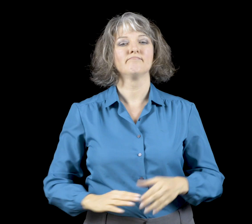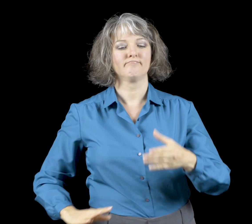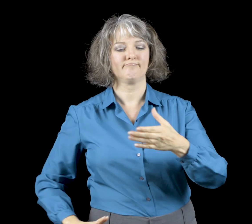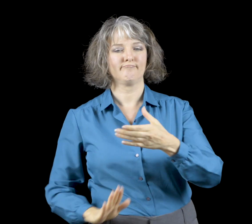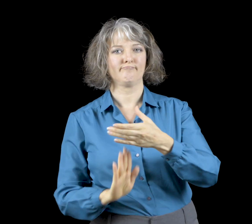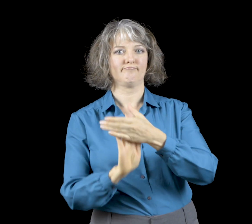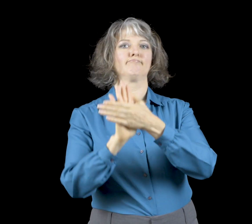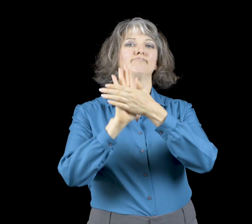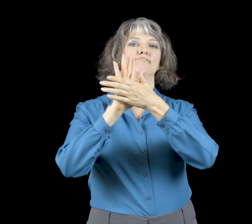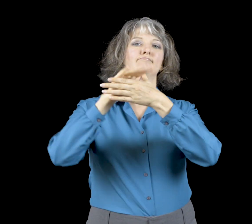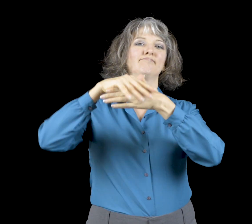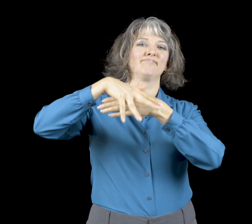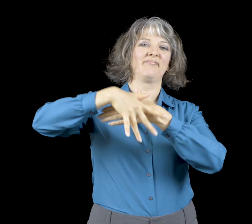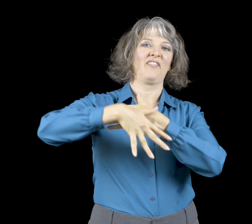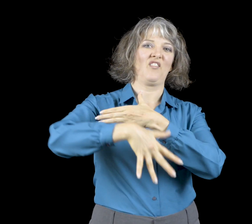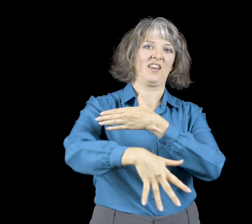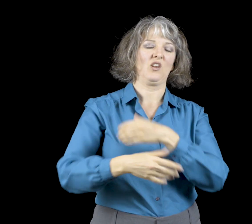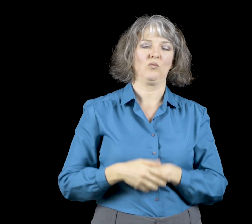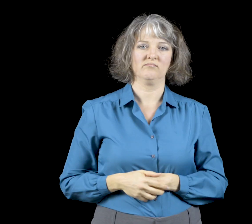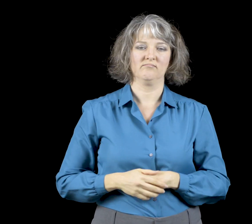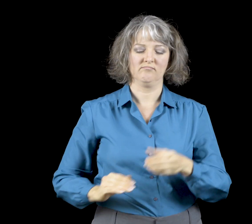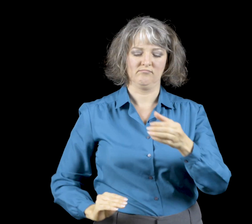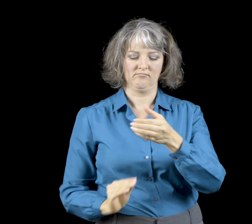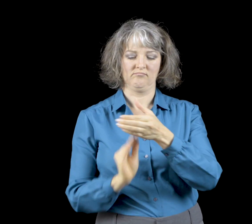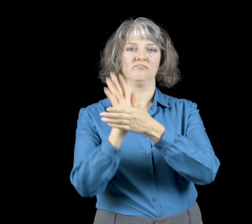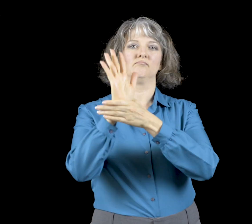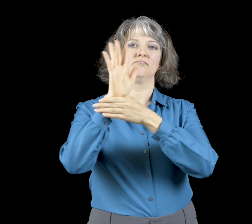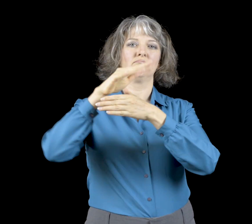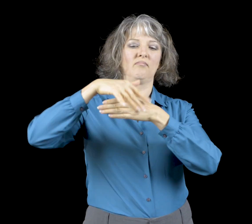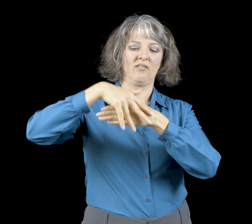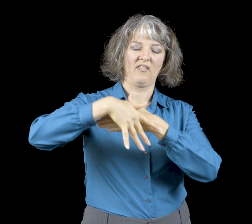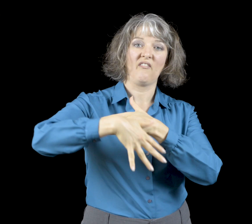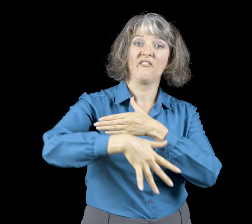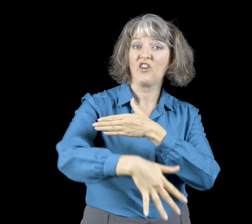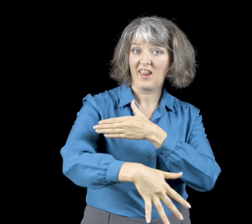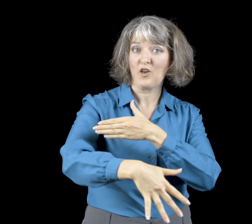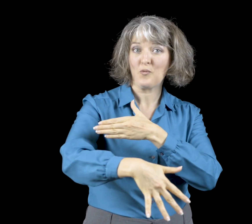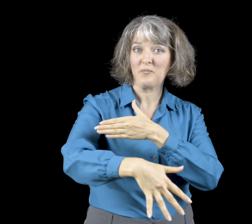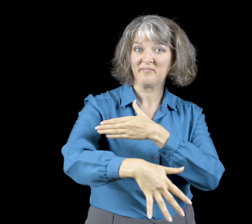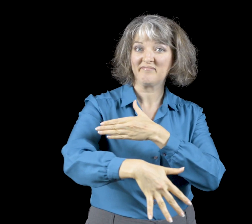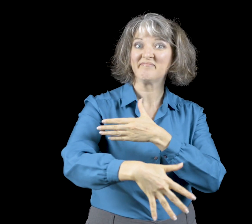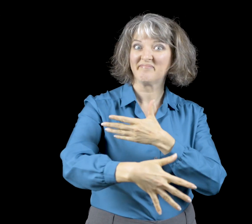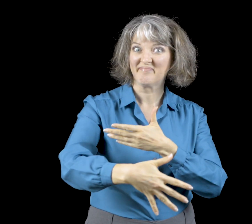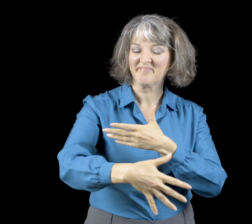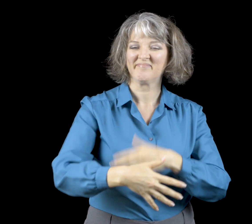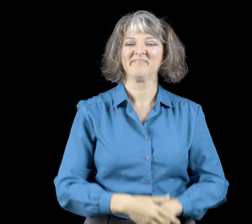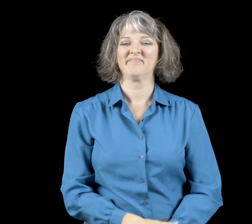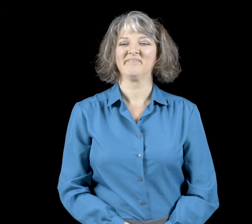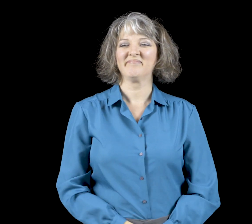[Or demonstration the molten rock breaking out and flowing down the mountainside for volcano.]